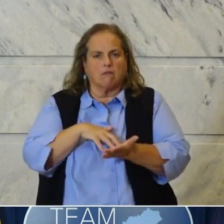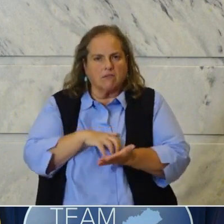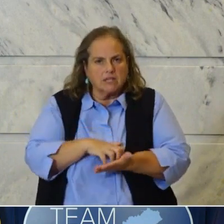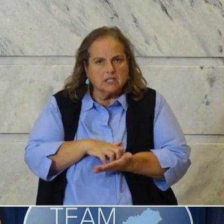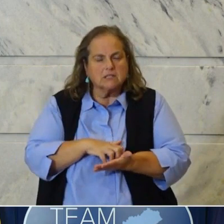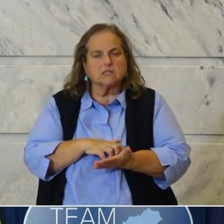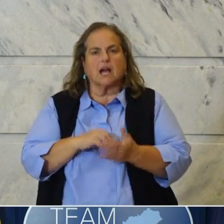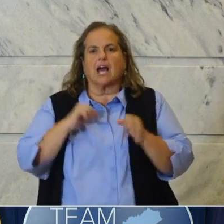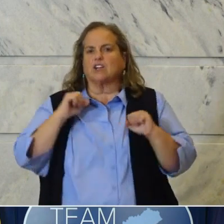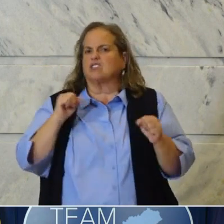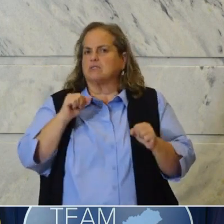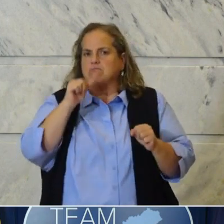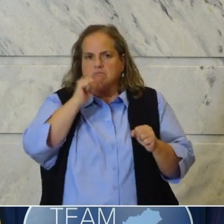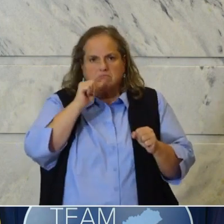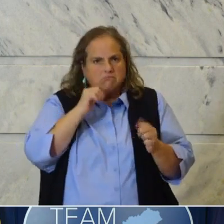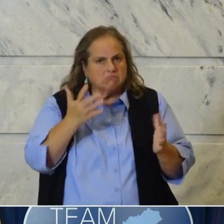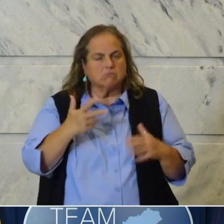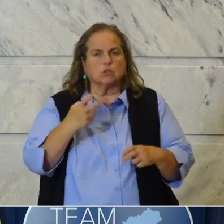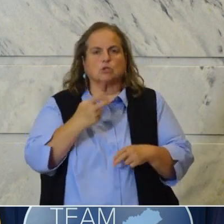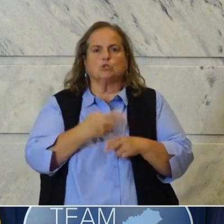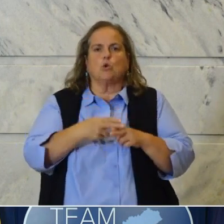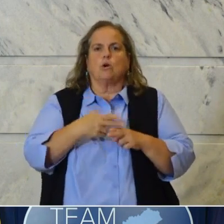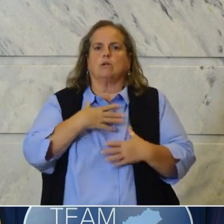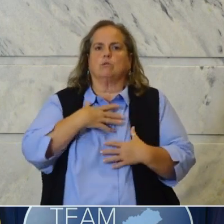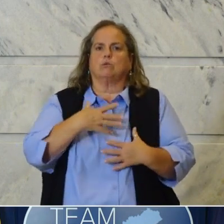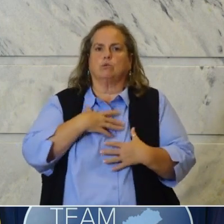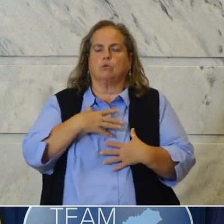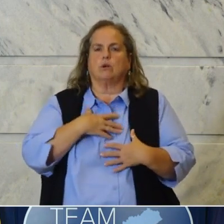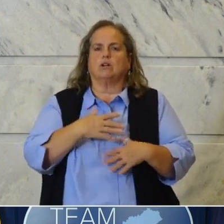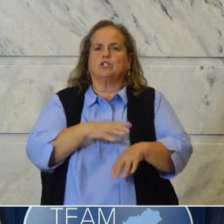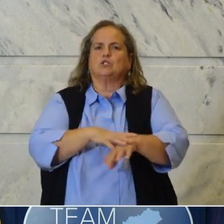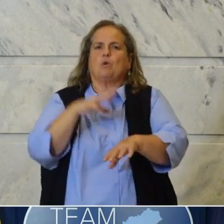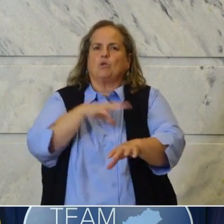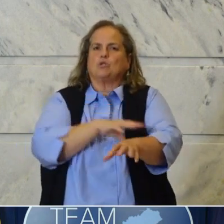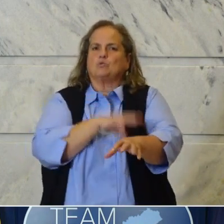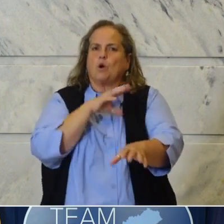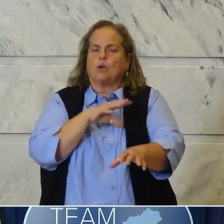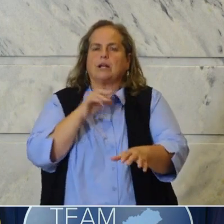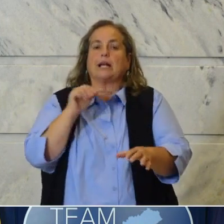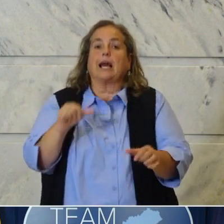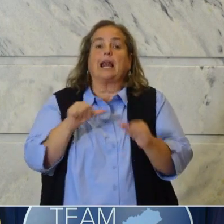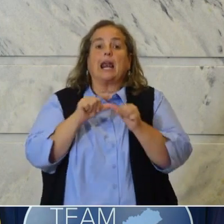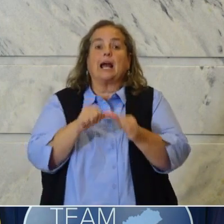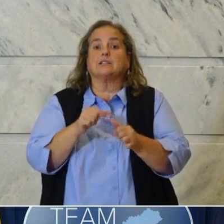shortness of breath, swelling in your extremities that could last for weeks or months until you resolve.